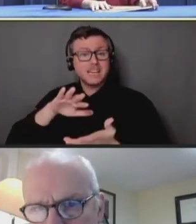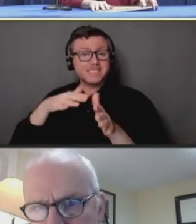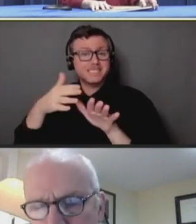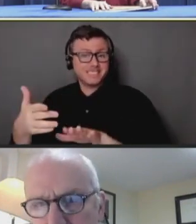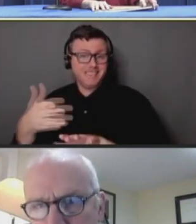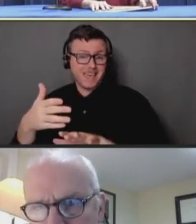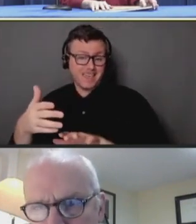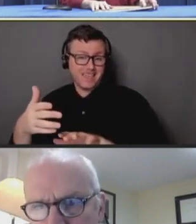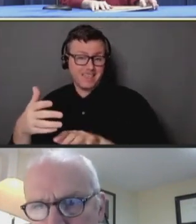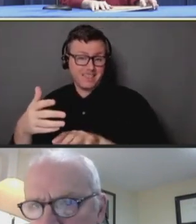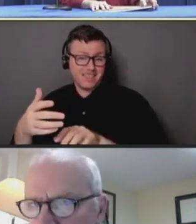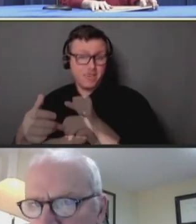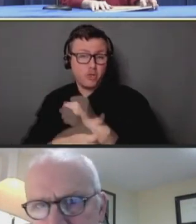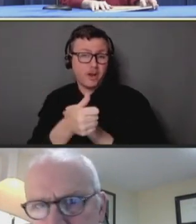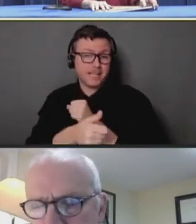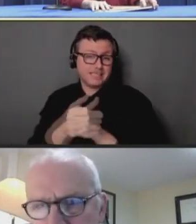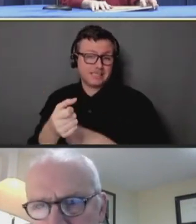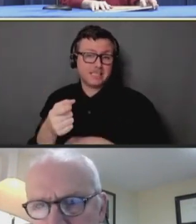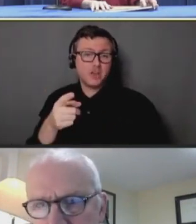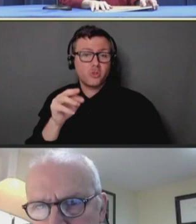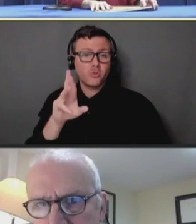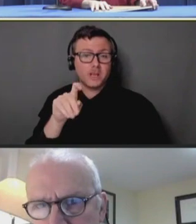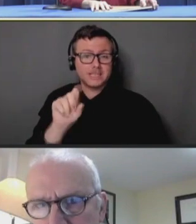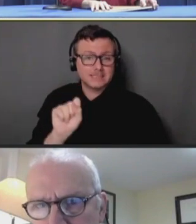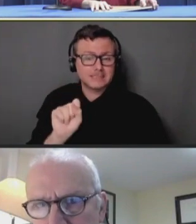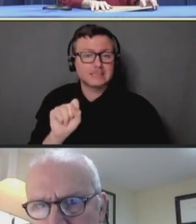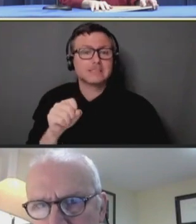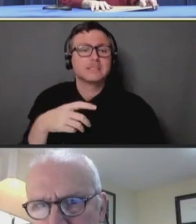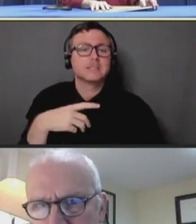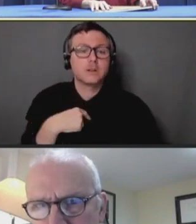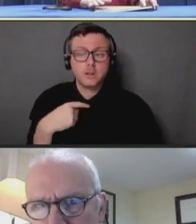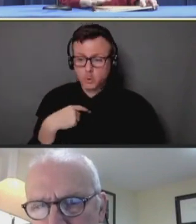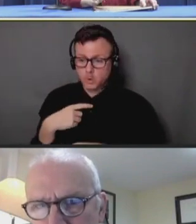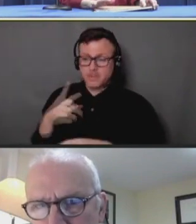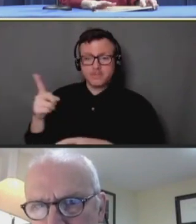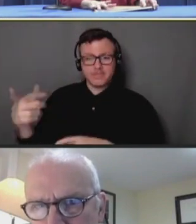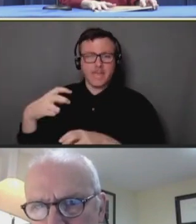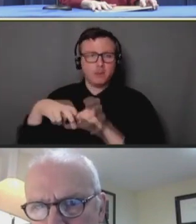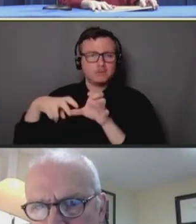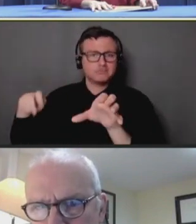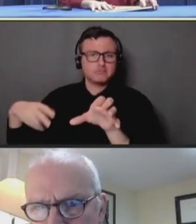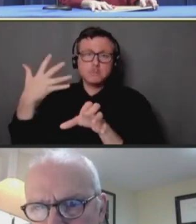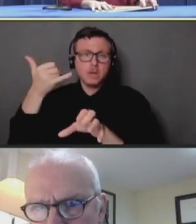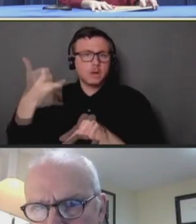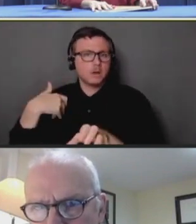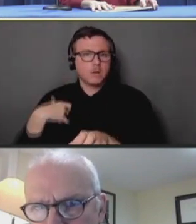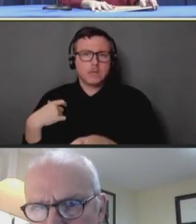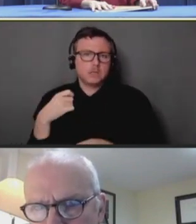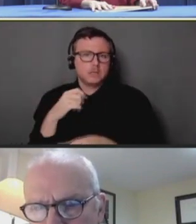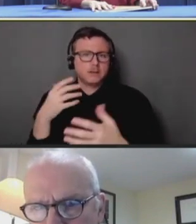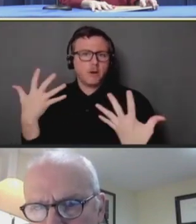And that's been a major problem for us, because those people that we counted on, you know, three, four years ago are no longer available to us.